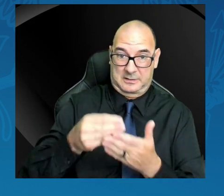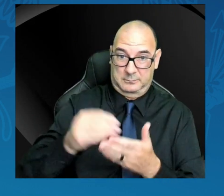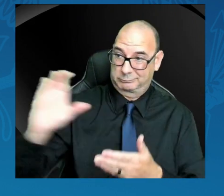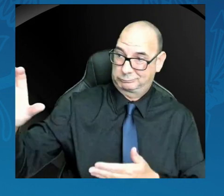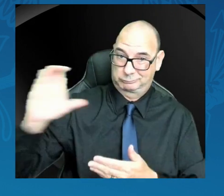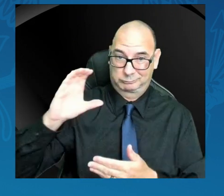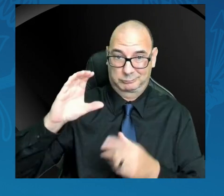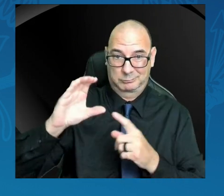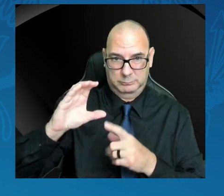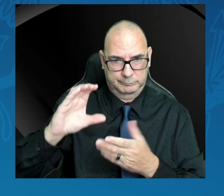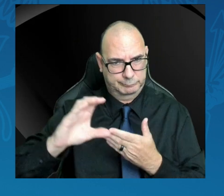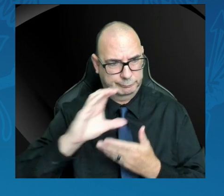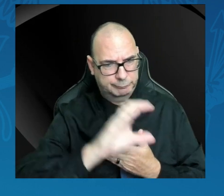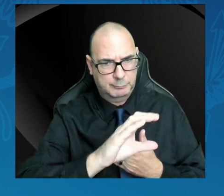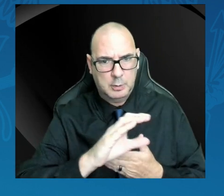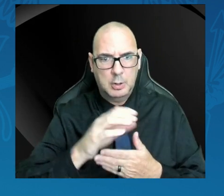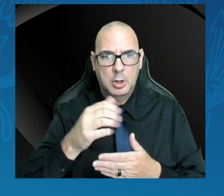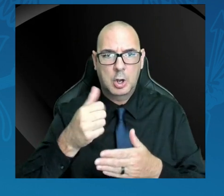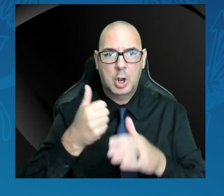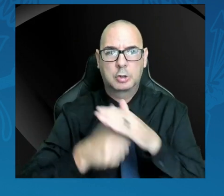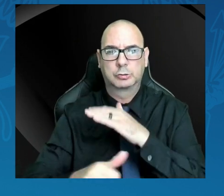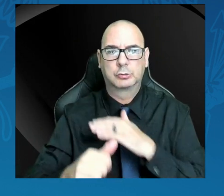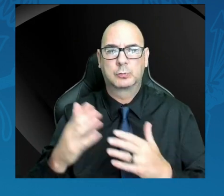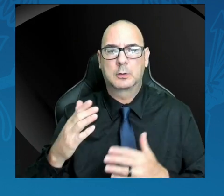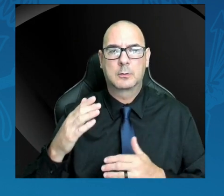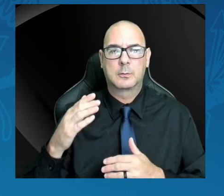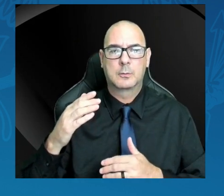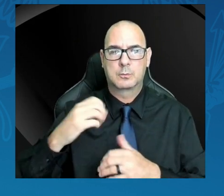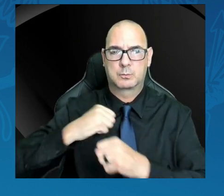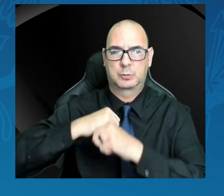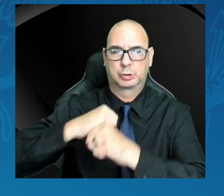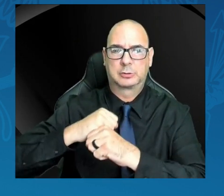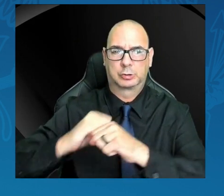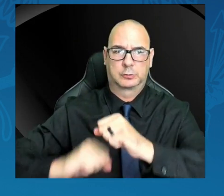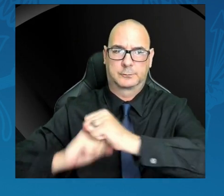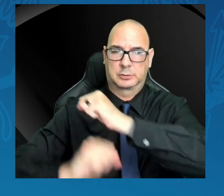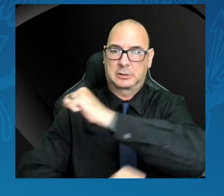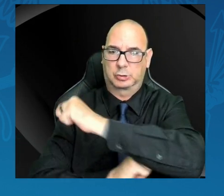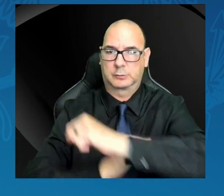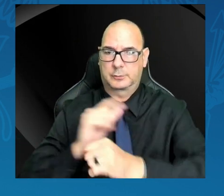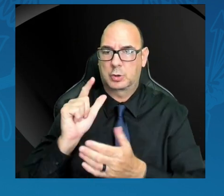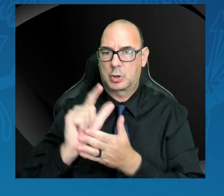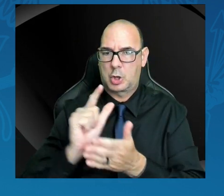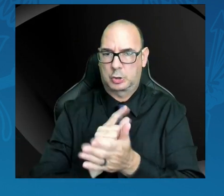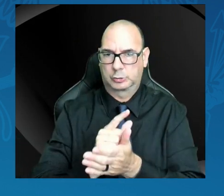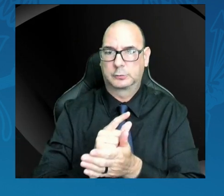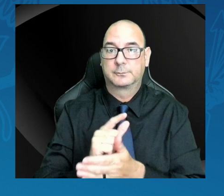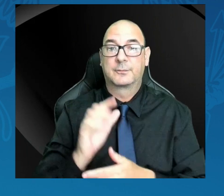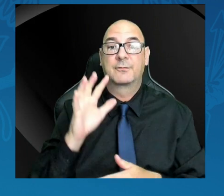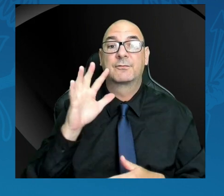which invest an unprecedented $5 billion Billion with a B for low and zero emission school